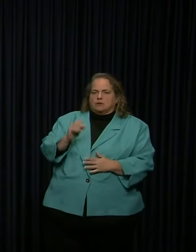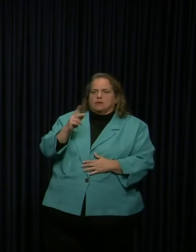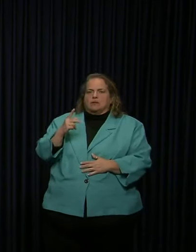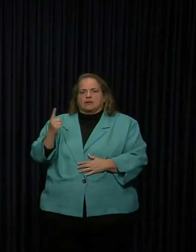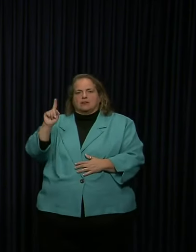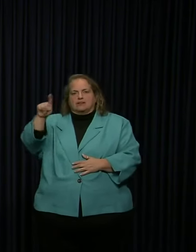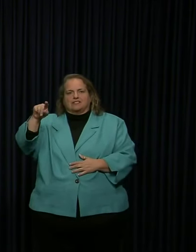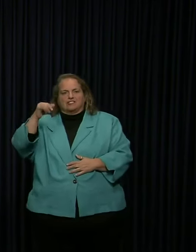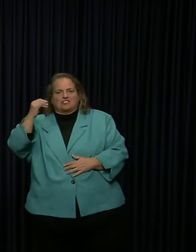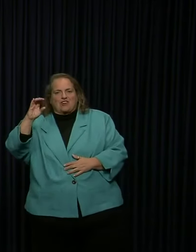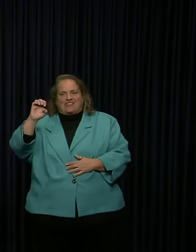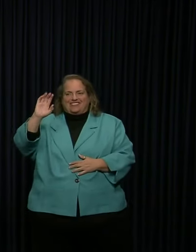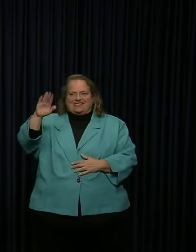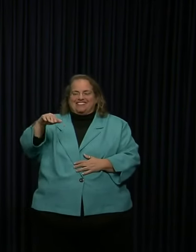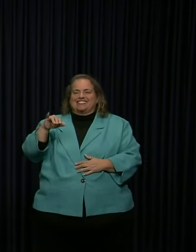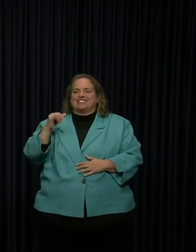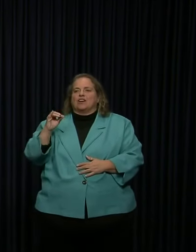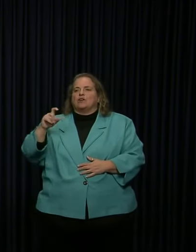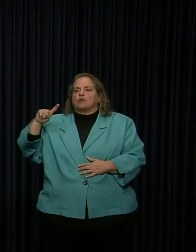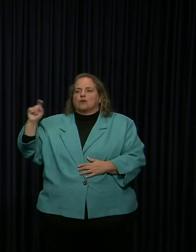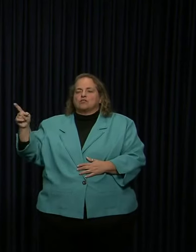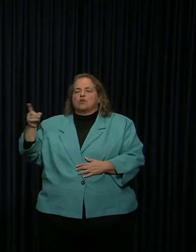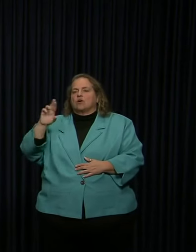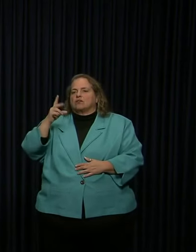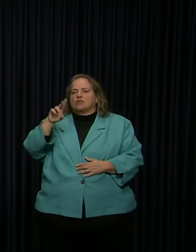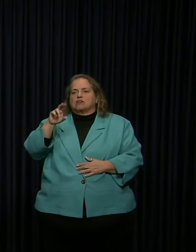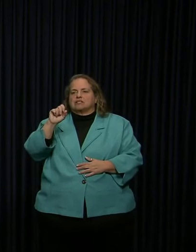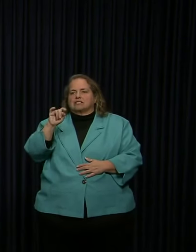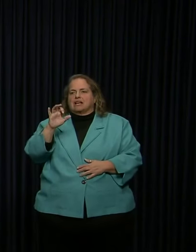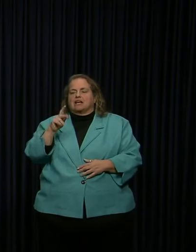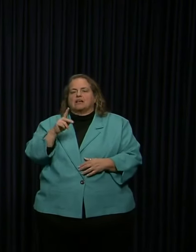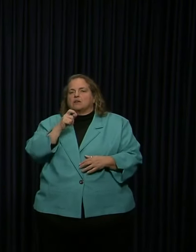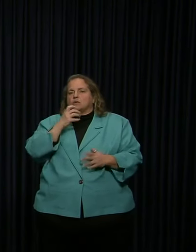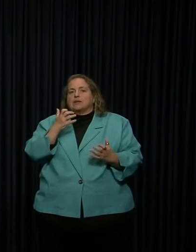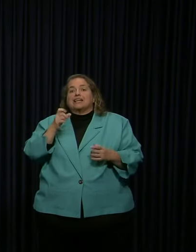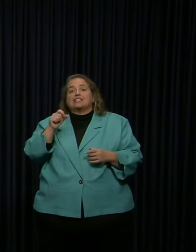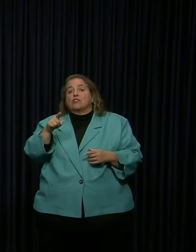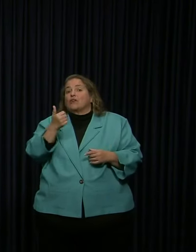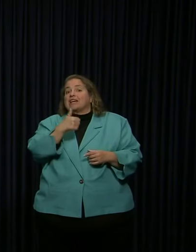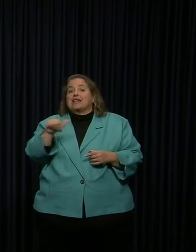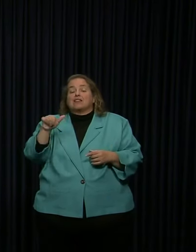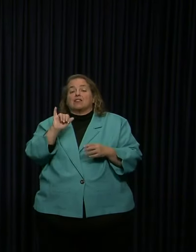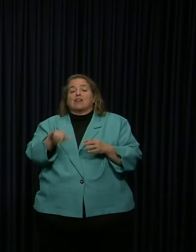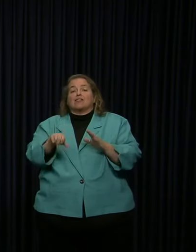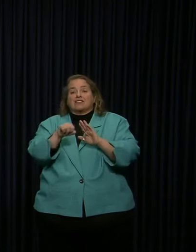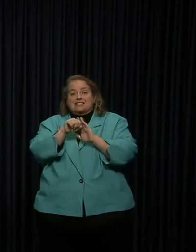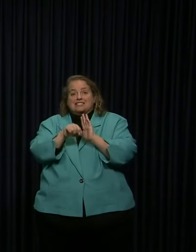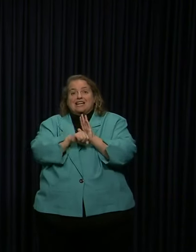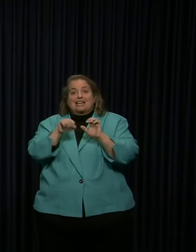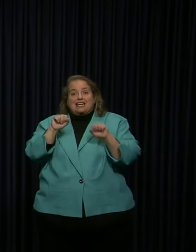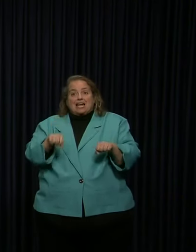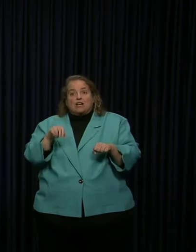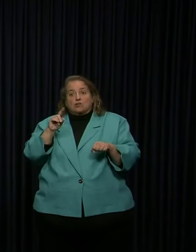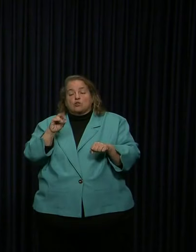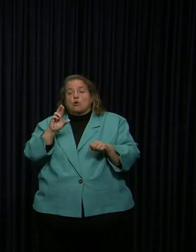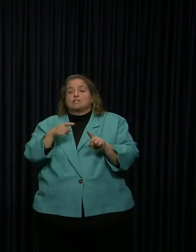I THINK WE NEED MORE EDUCATION, CERTAINLY MORE OUTREACH, BUT WE